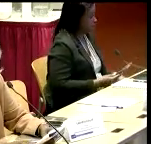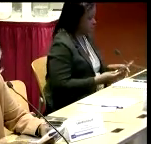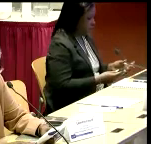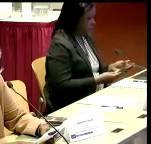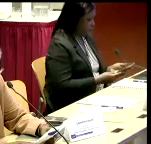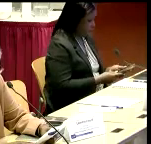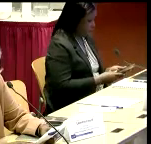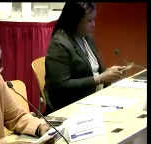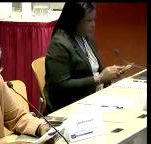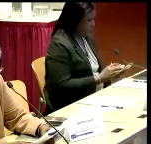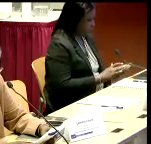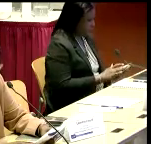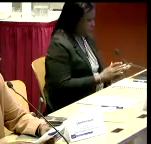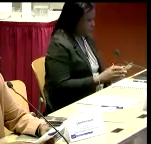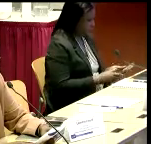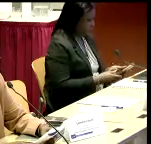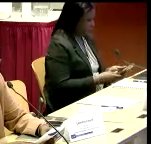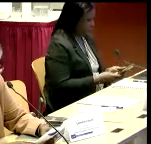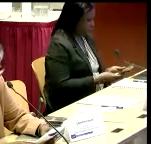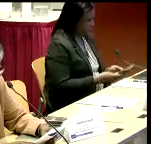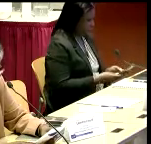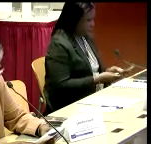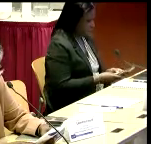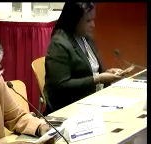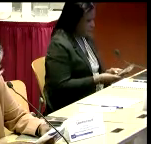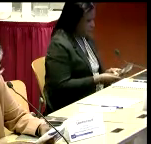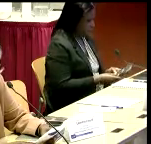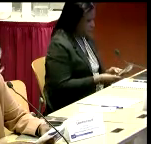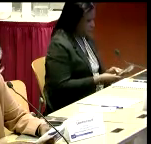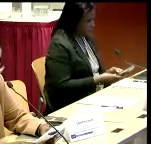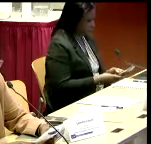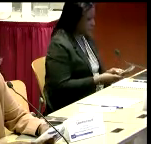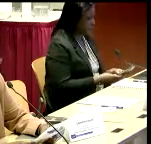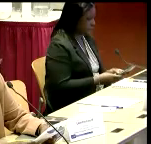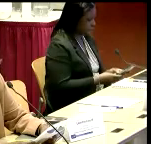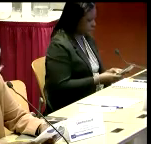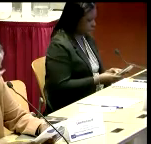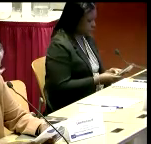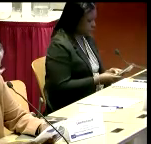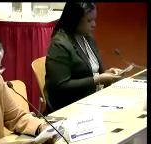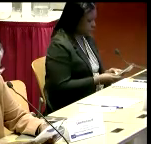as recommendations by the ACD and subsequently acknowledged by the Secretary